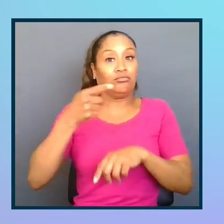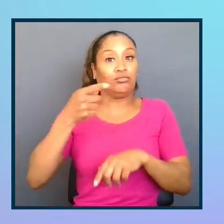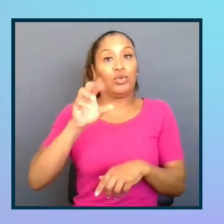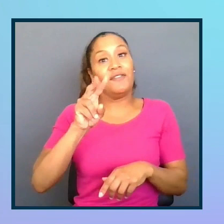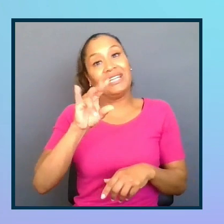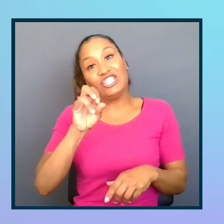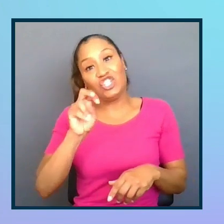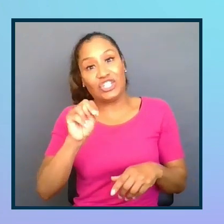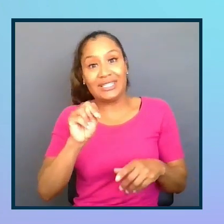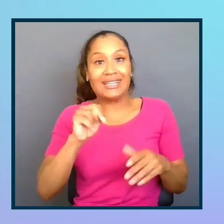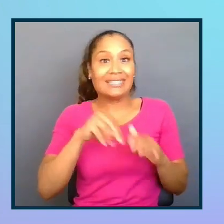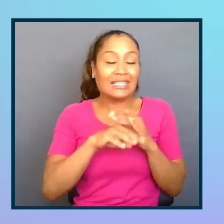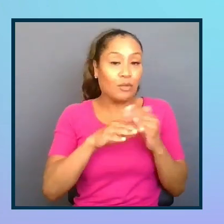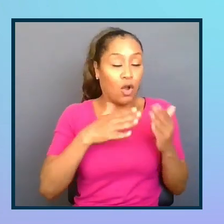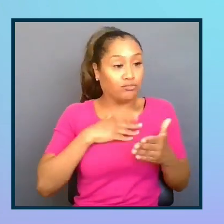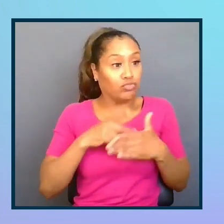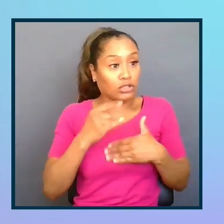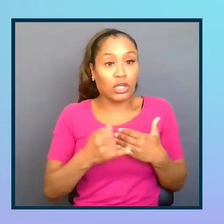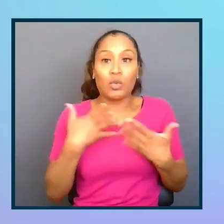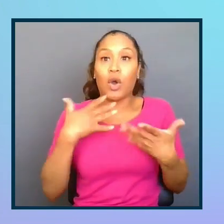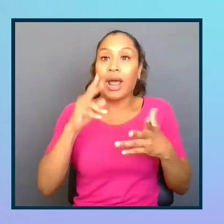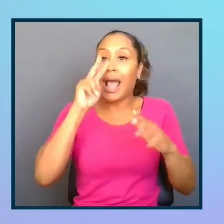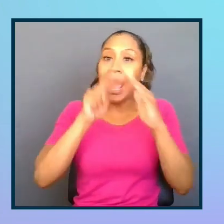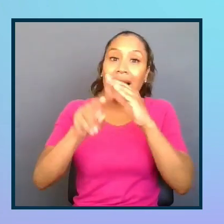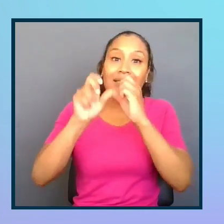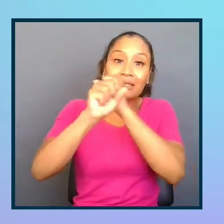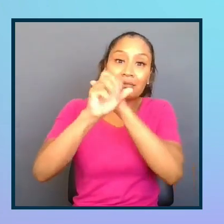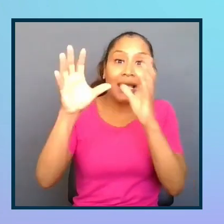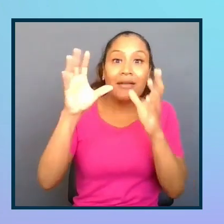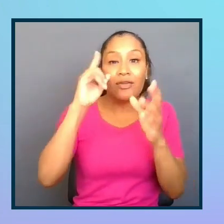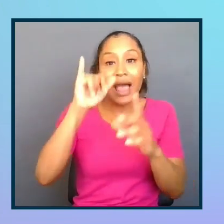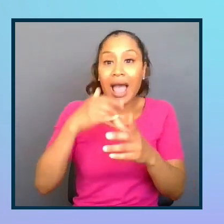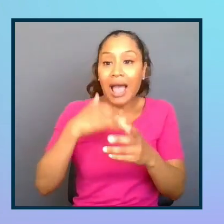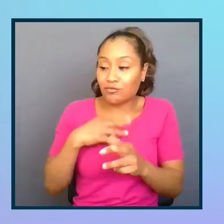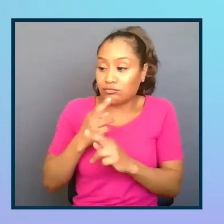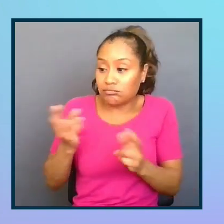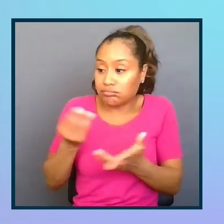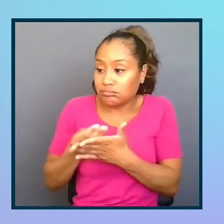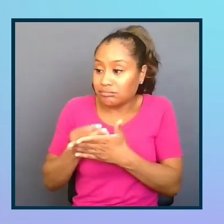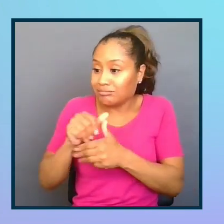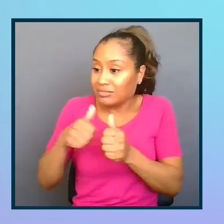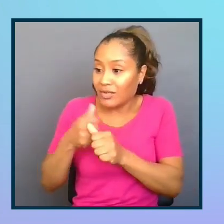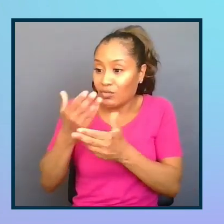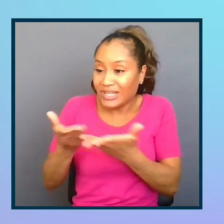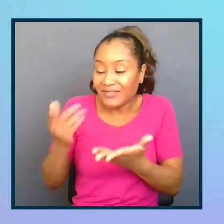Have we estimated for it, do we have resources for it? Have we done that right up front?